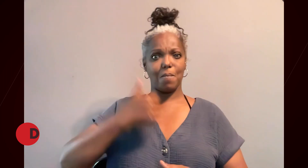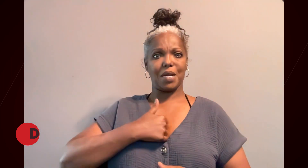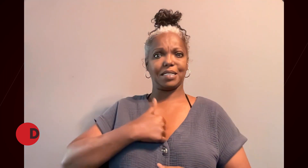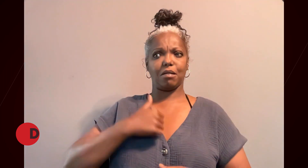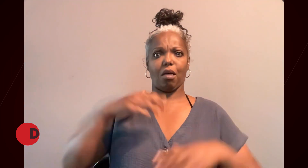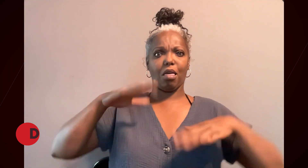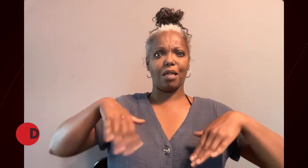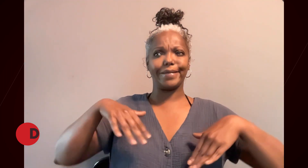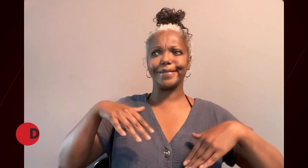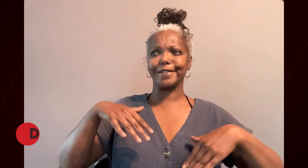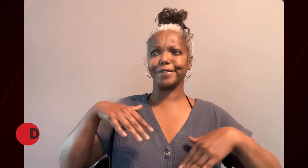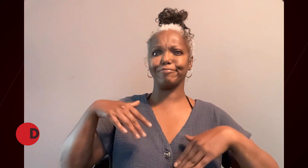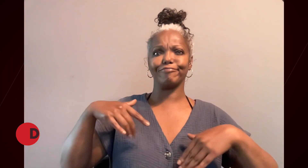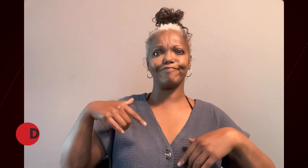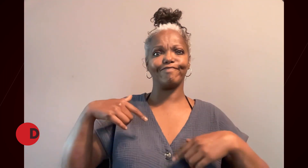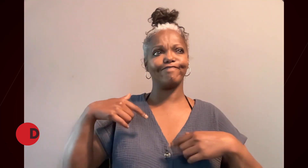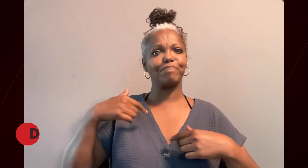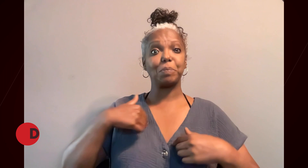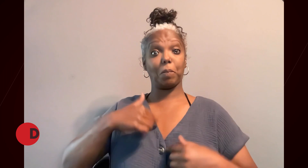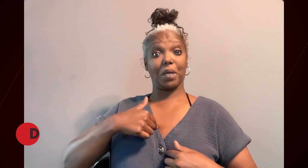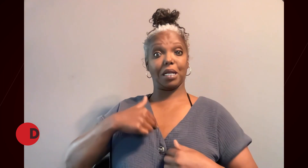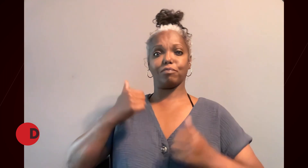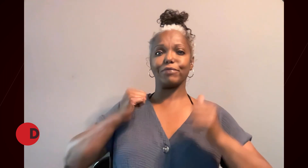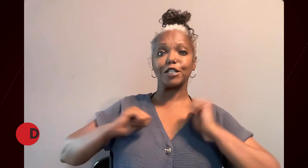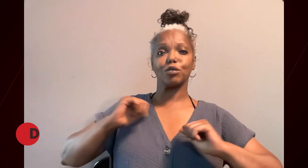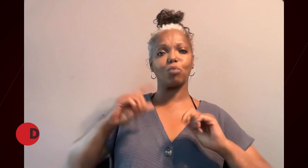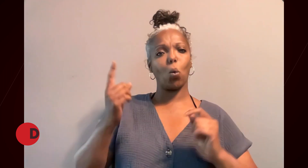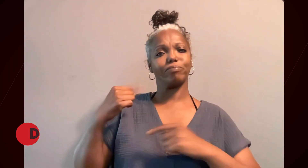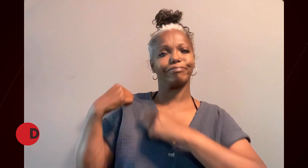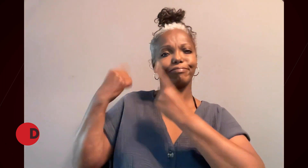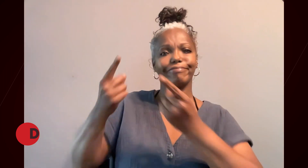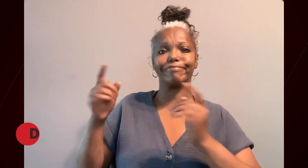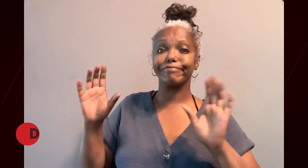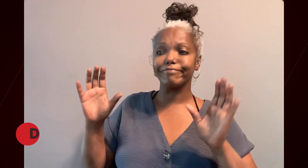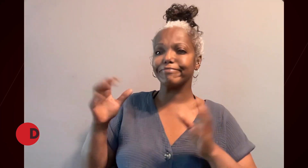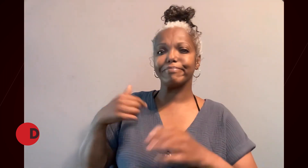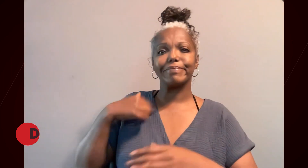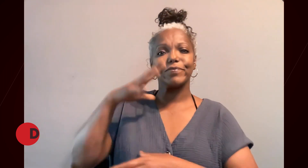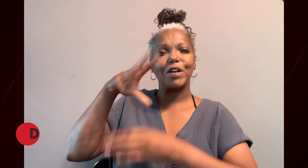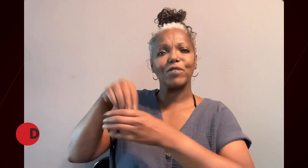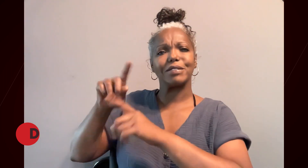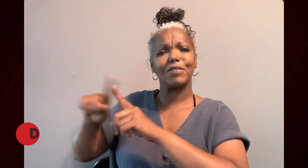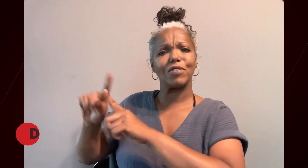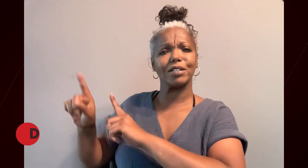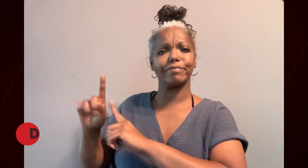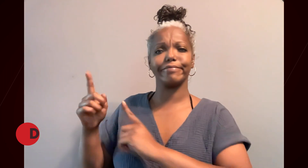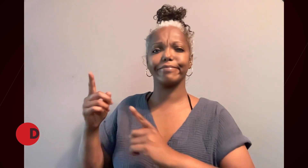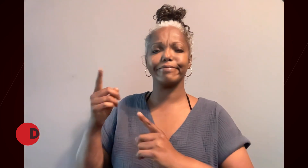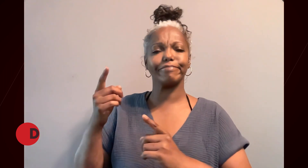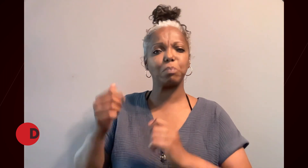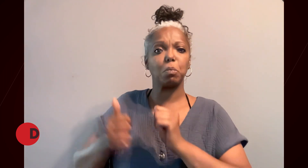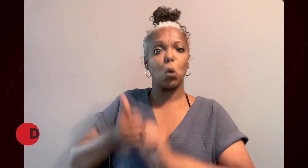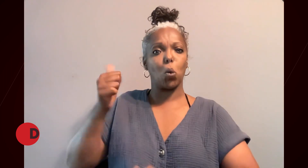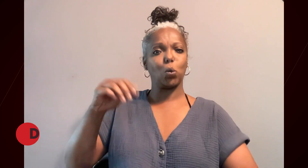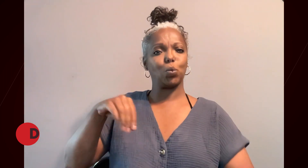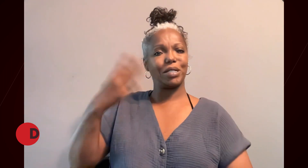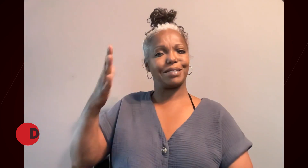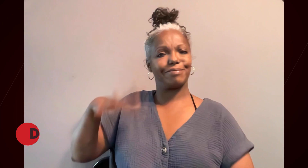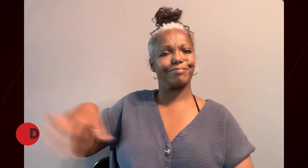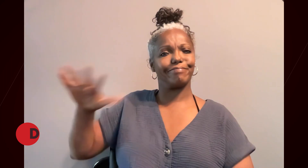As an actor, I've only been involved with mostly white casts;